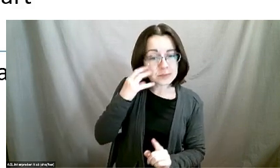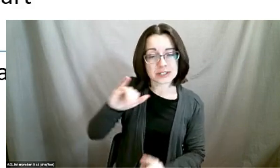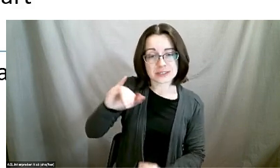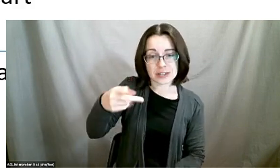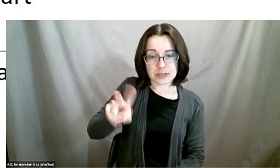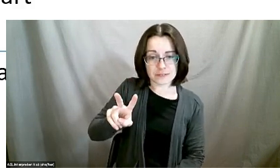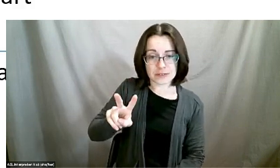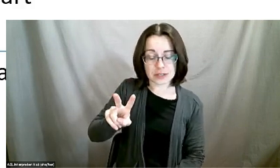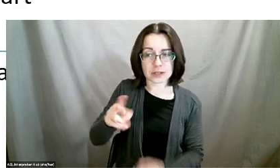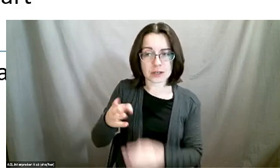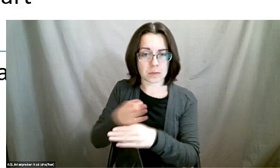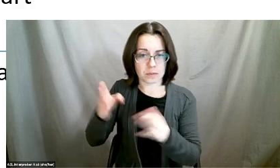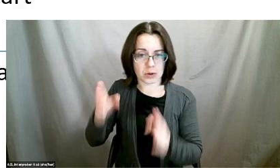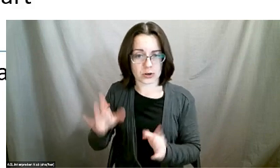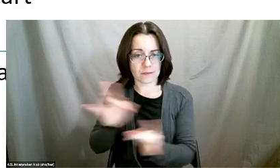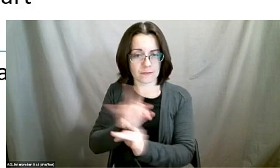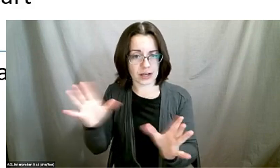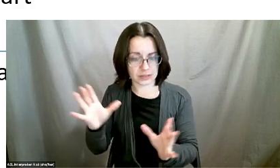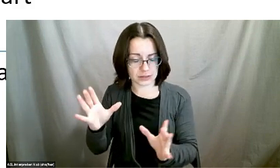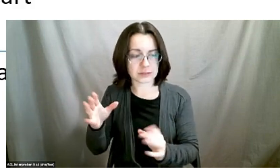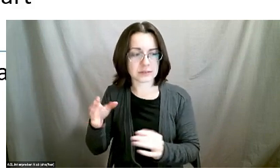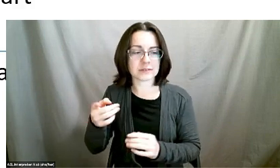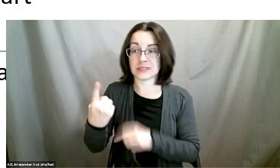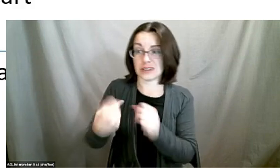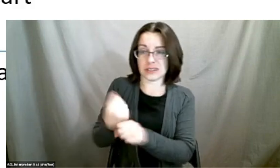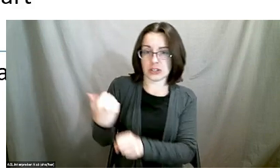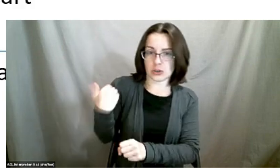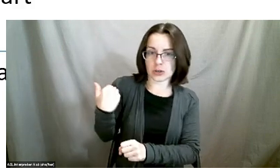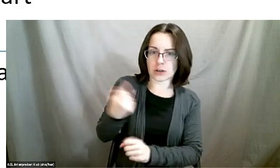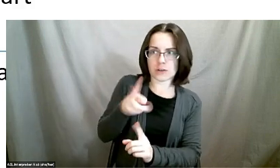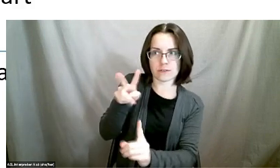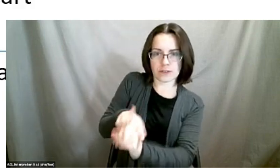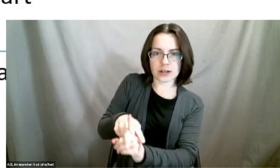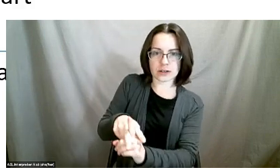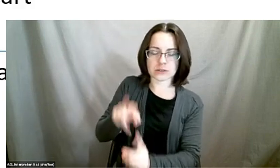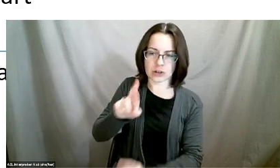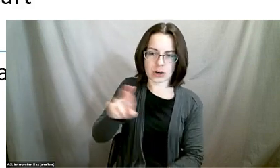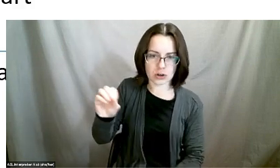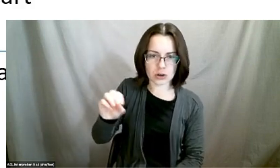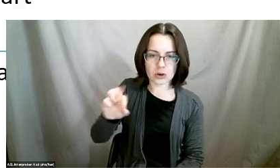a restraining order against him. And she had actually at one point come saying